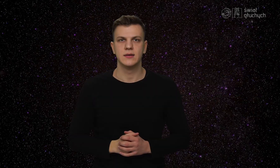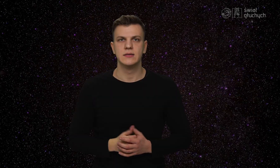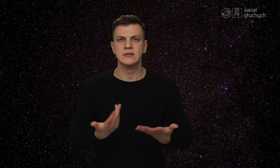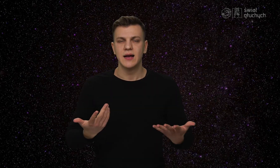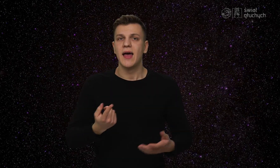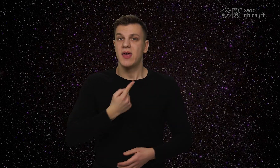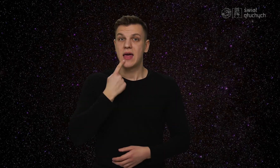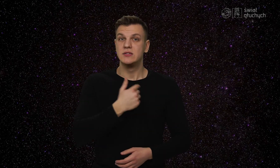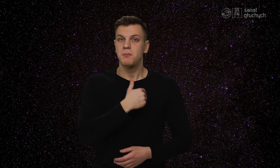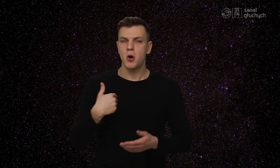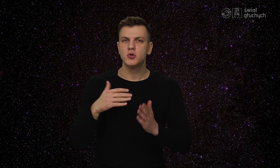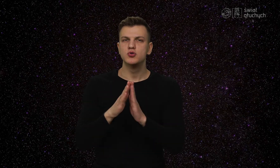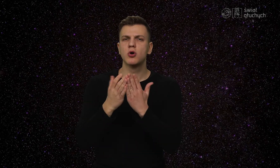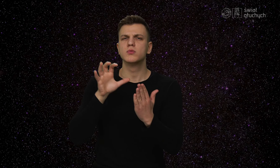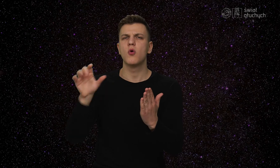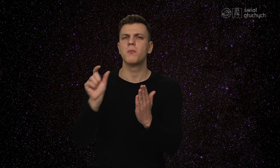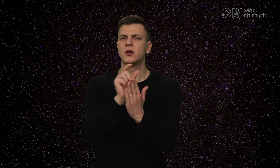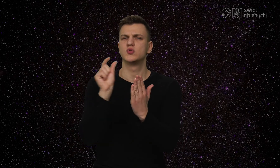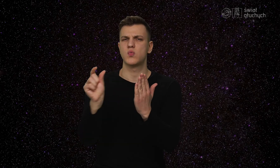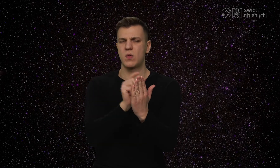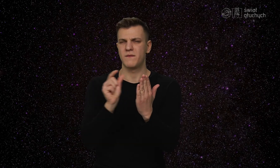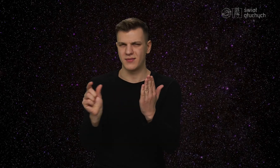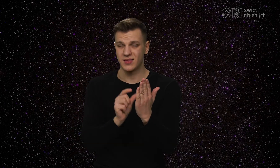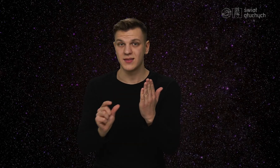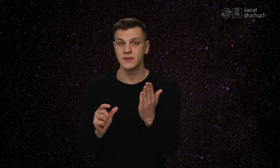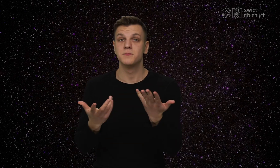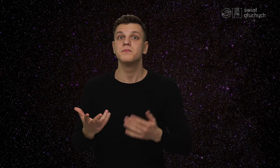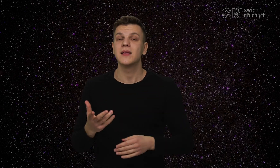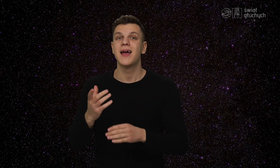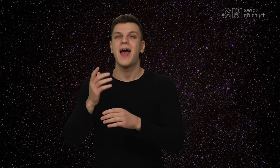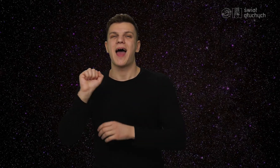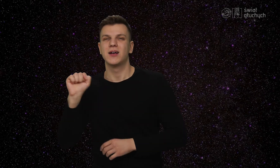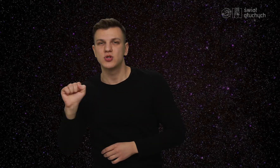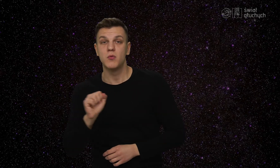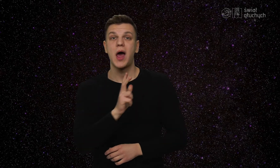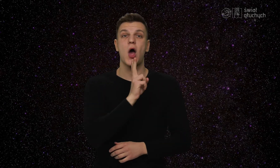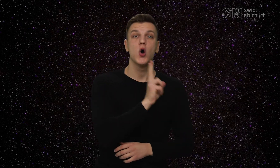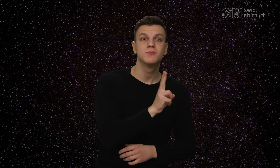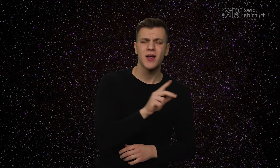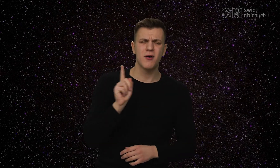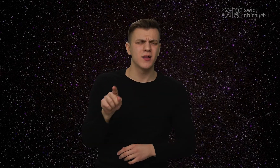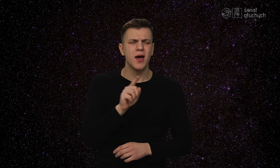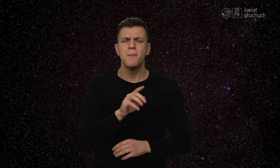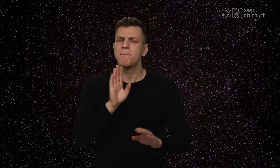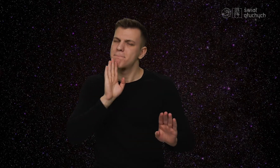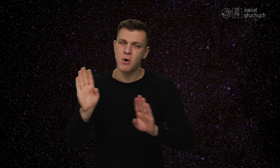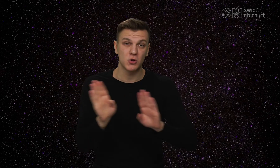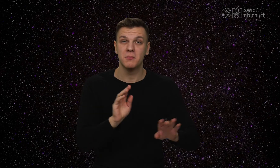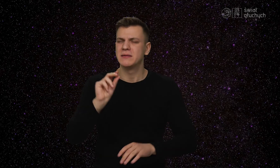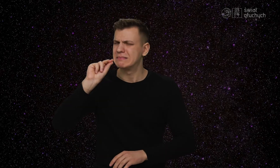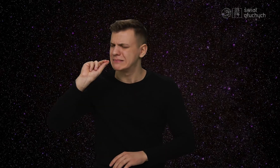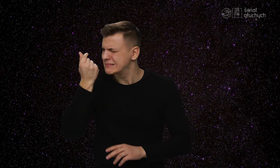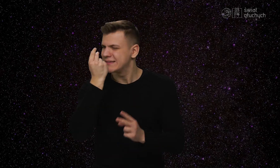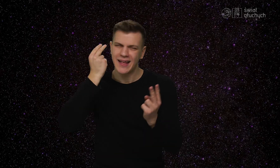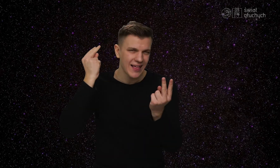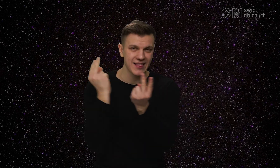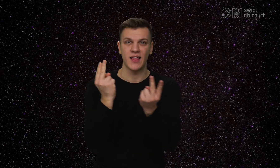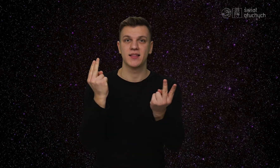The names "cosmonaut", "astronaut" are synonyms in Polish -